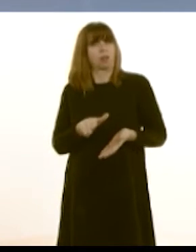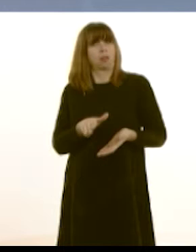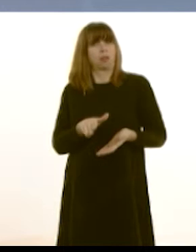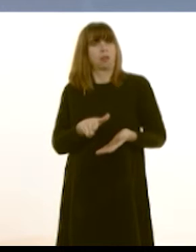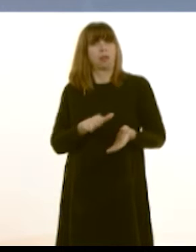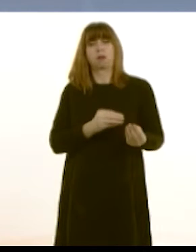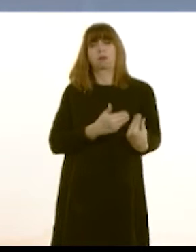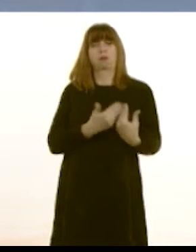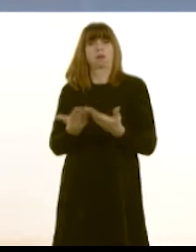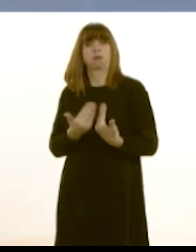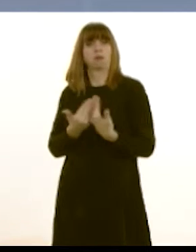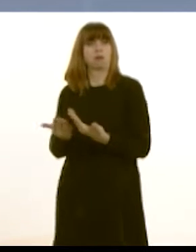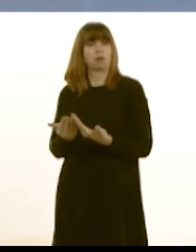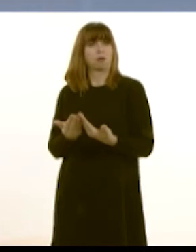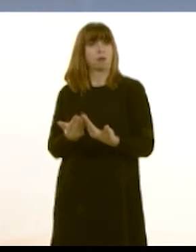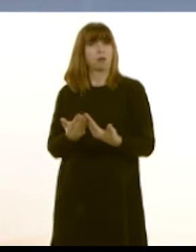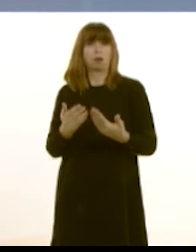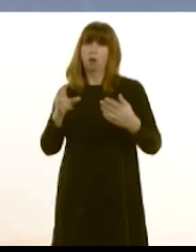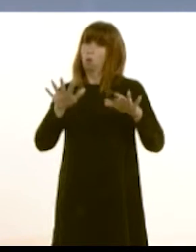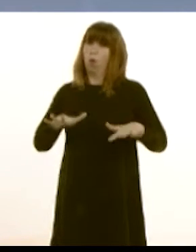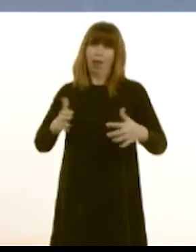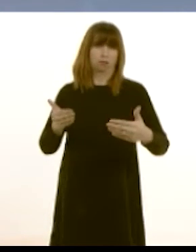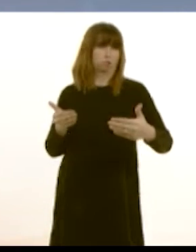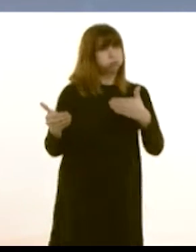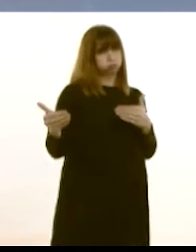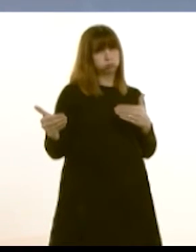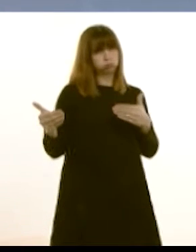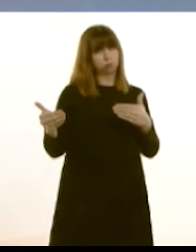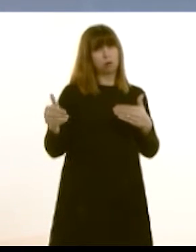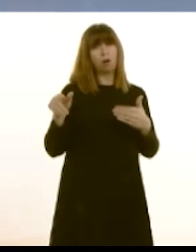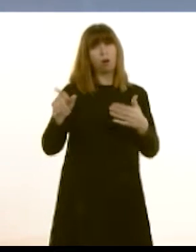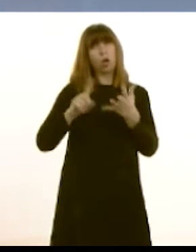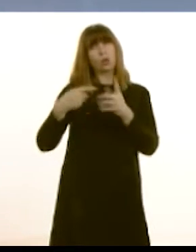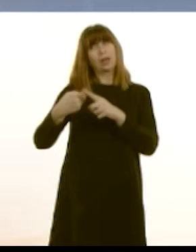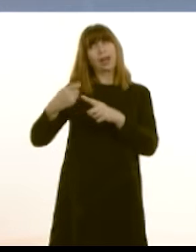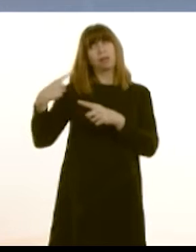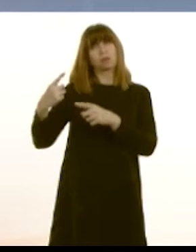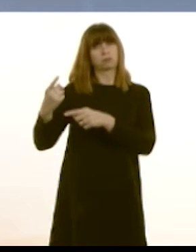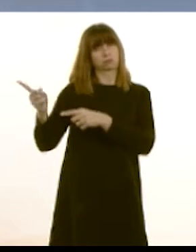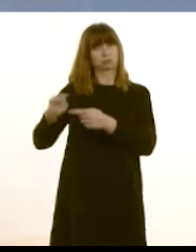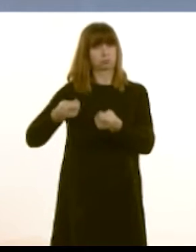sector bodies? We are so far behind in Wales compared to how the UK Government are handling this.